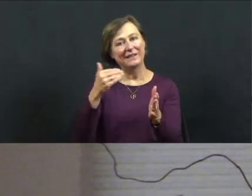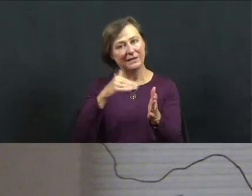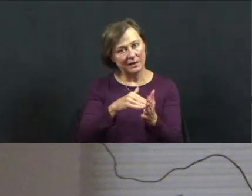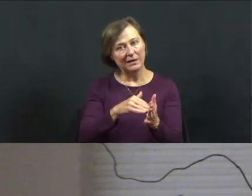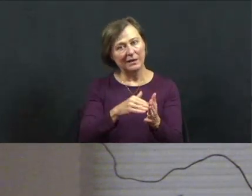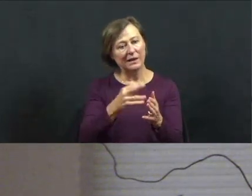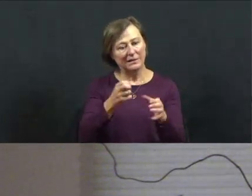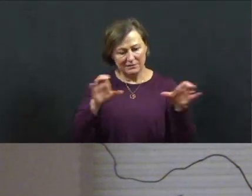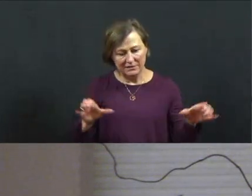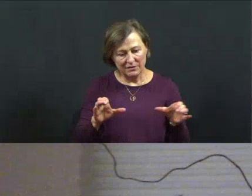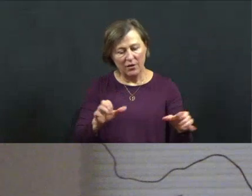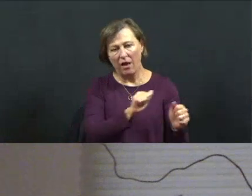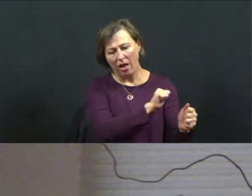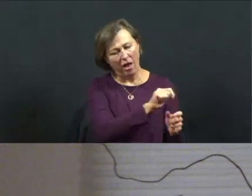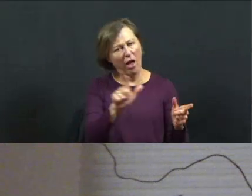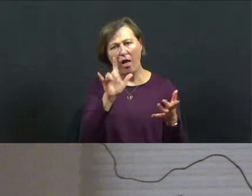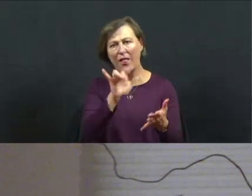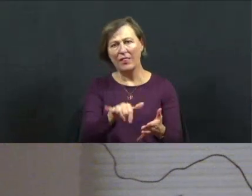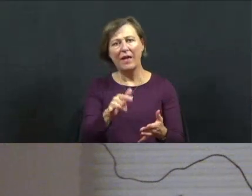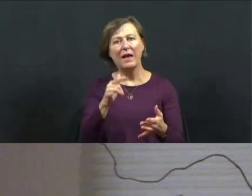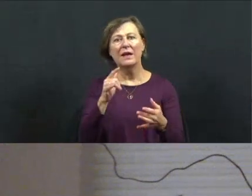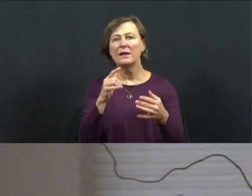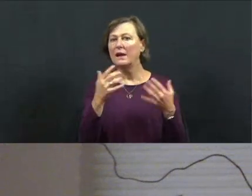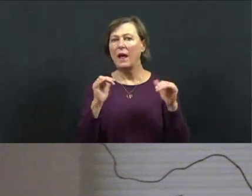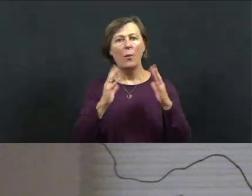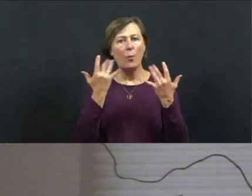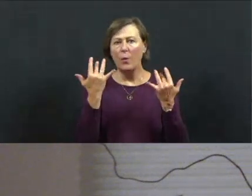this, just for the sake of discovering the end